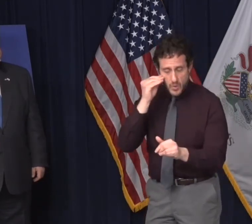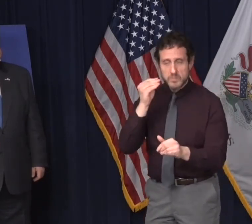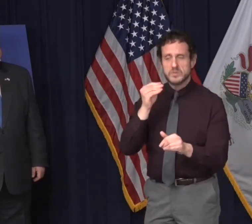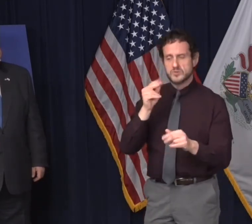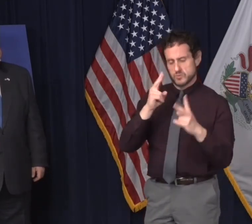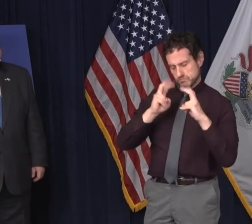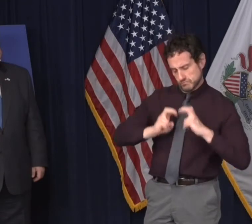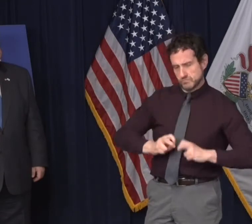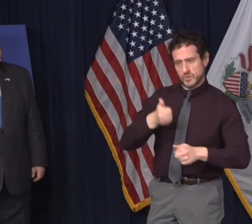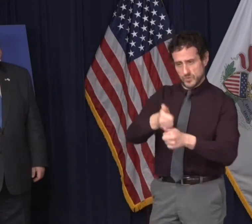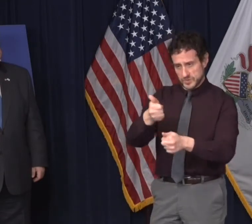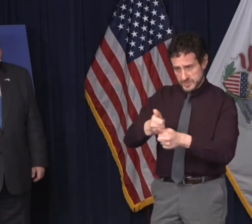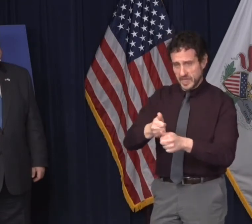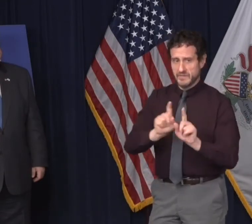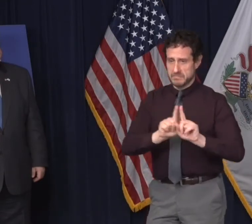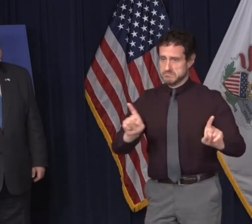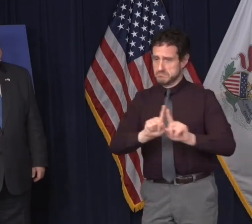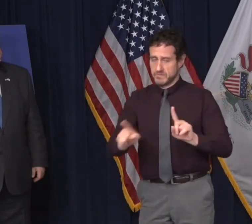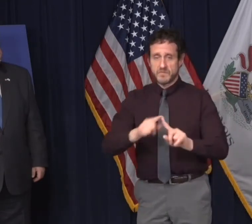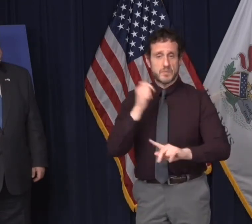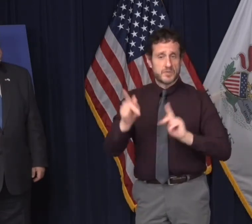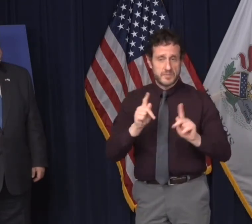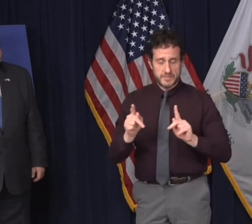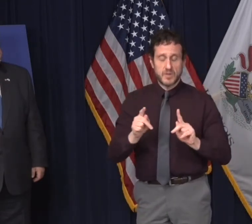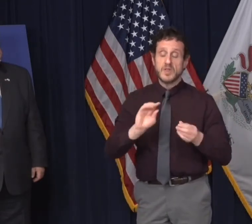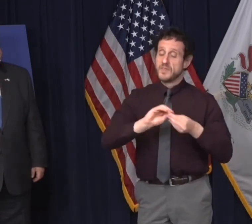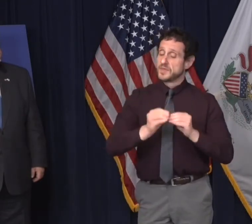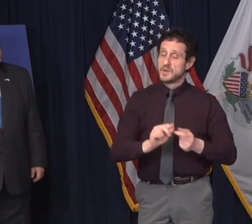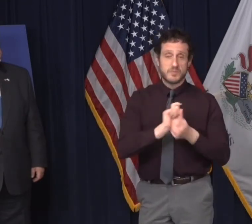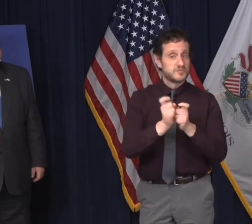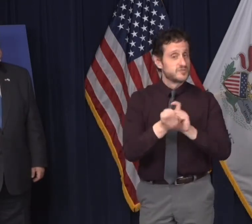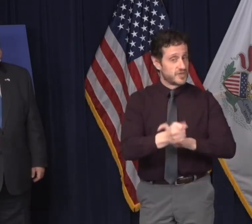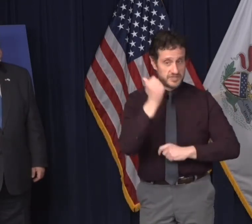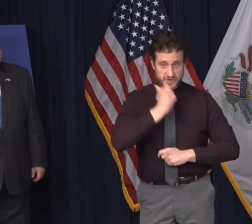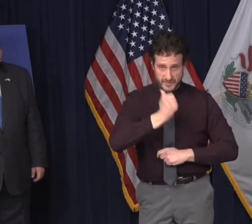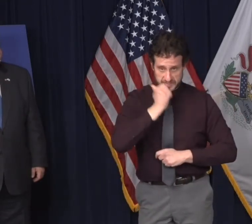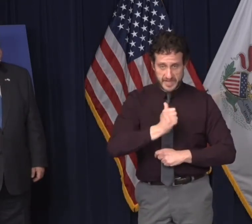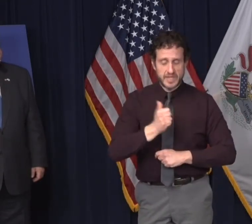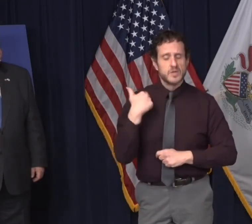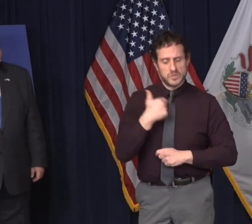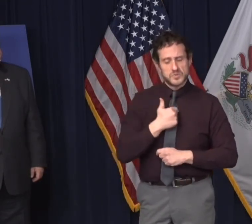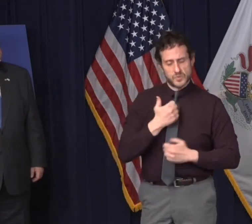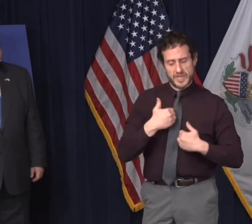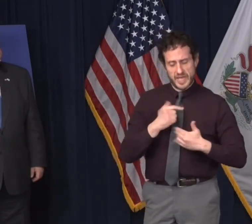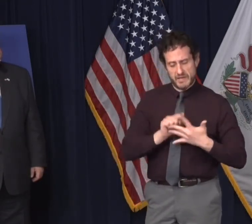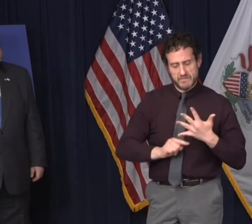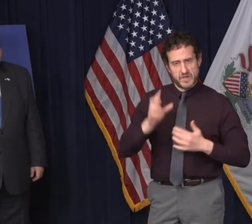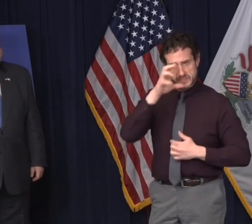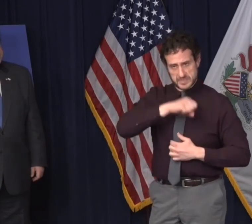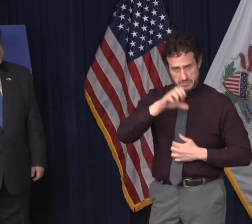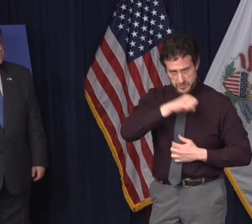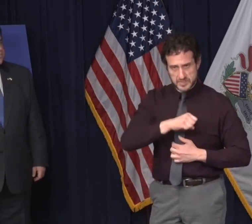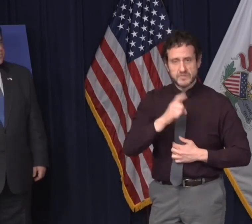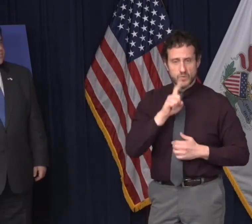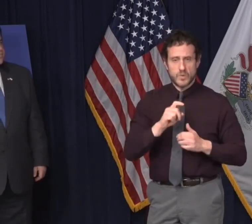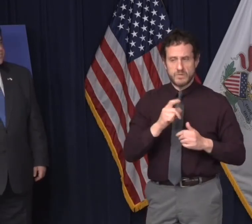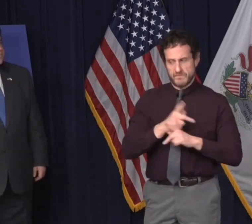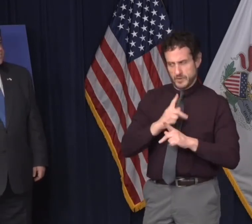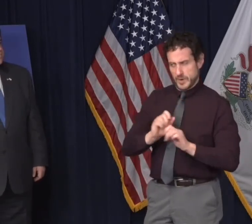HOME, SELF-MONITOR AND MAINTAIN SOCIAL DISTANCE FROM OTHERS. AND SINCE THESE NUMBERS CHANGE DAILY, CERTAIN ASSUMPTIONS ARE